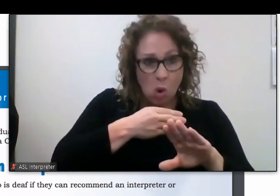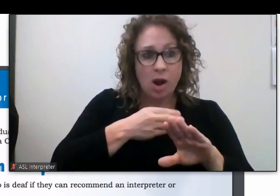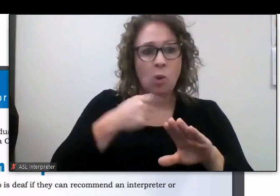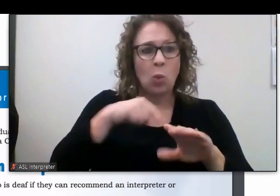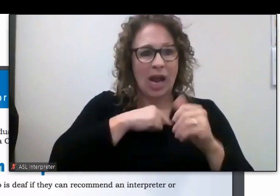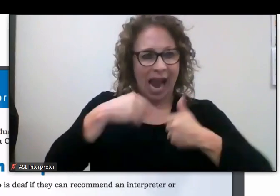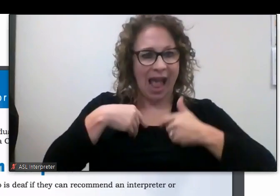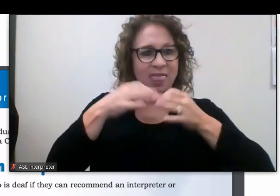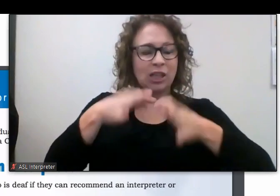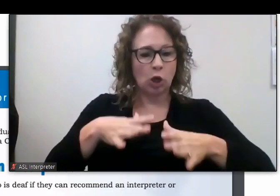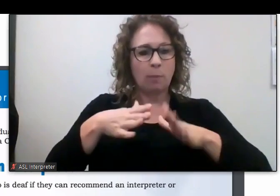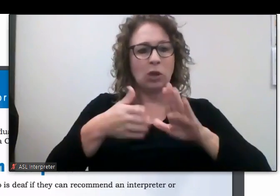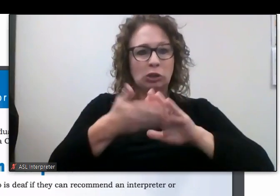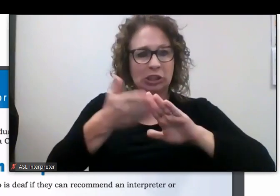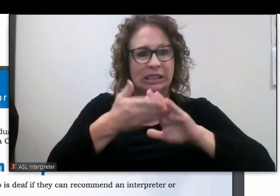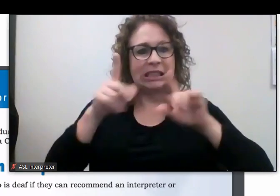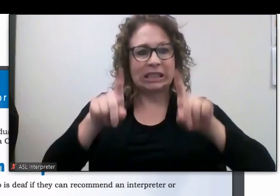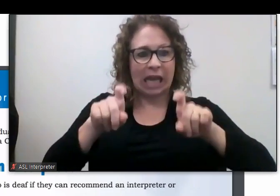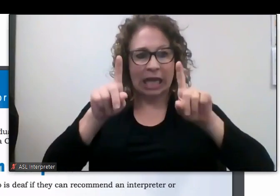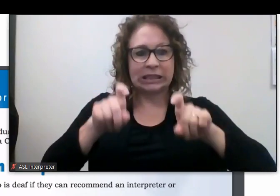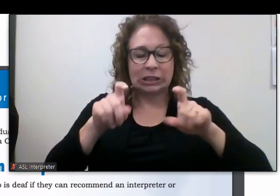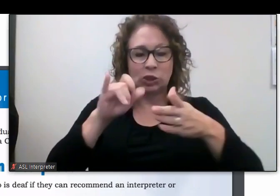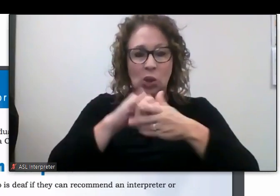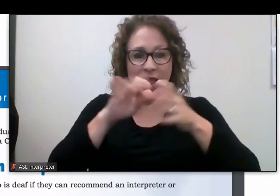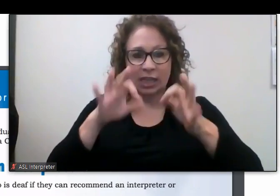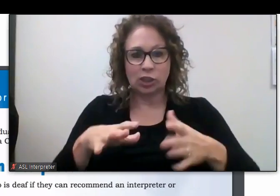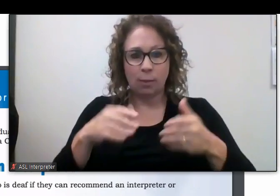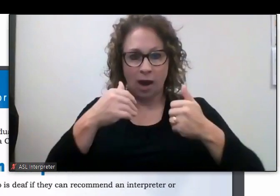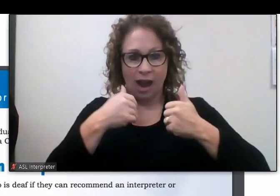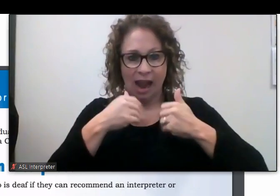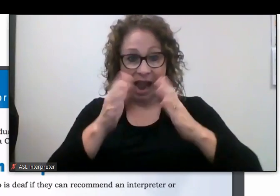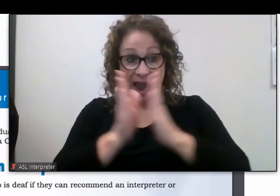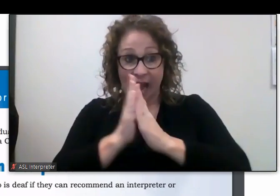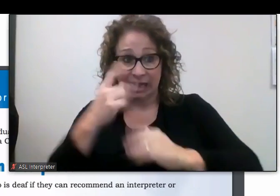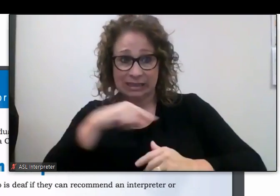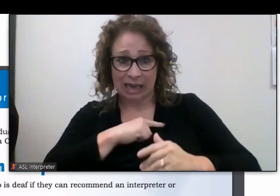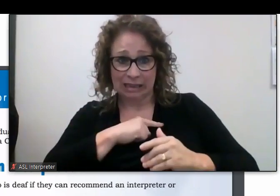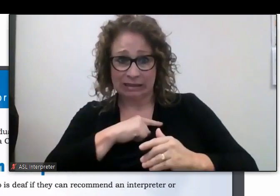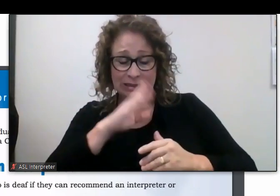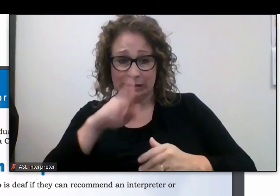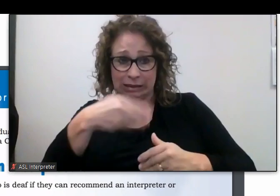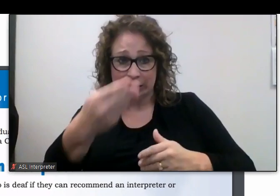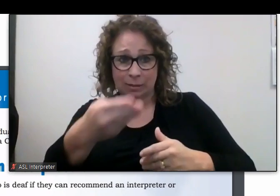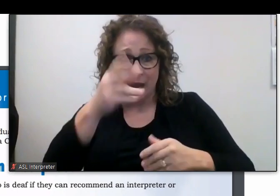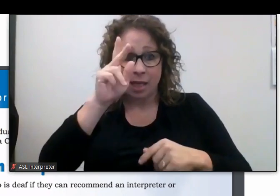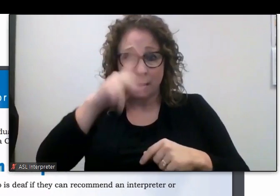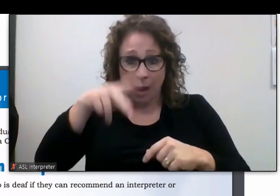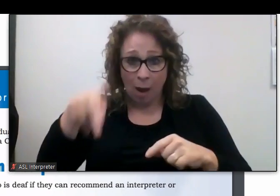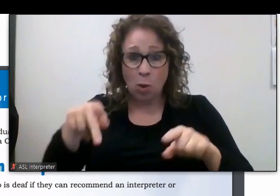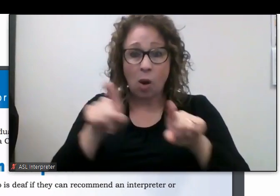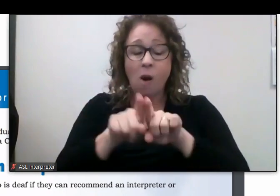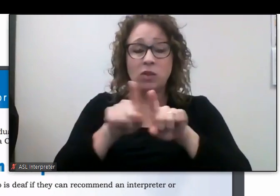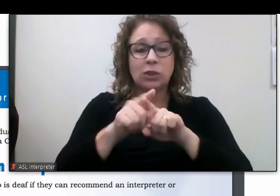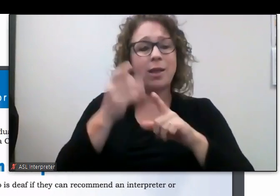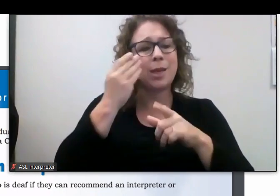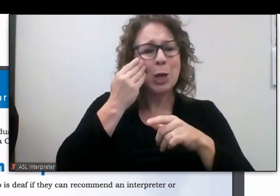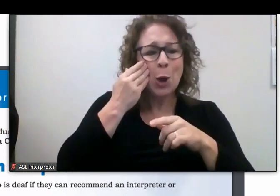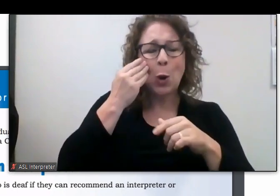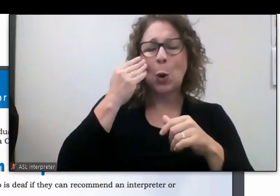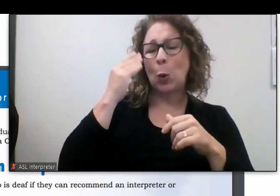on the test run and so the interpreters had access to the PowerPoint and they knew what we were going to talk about